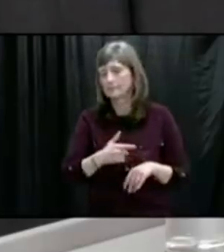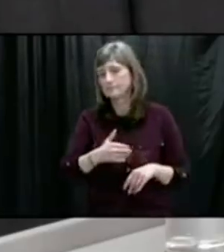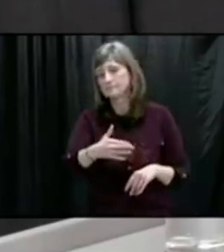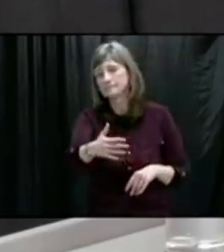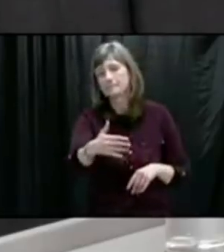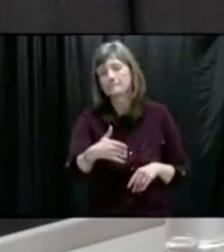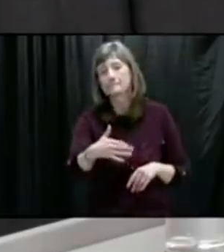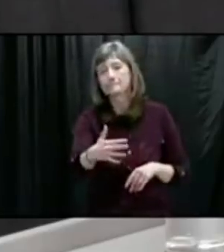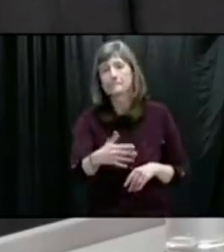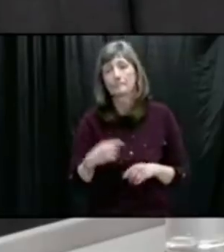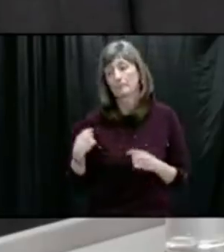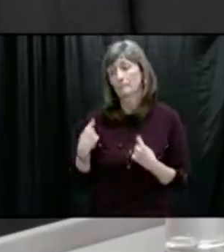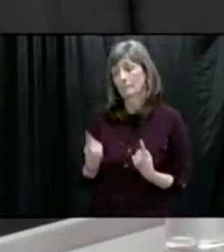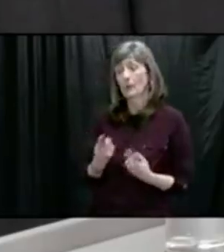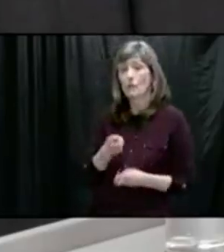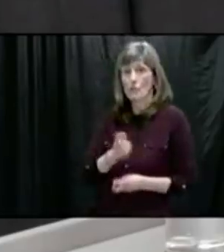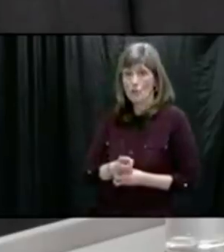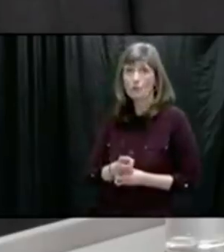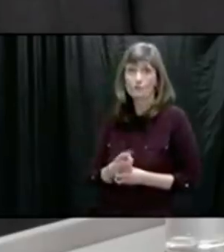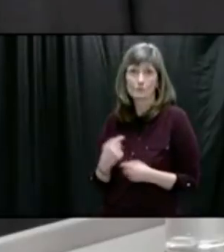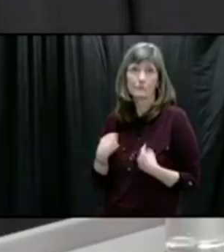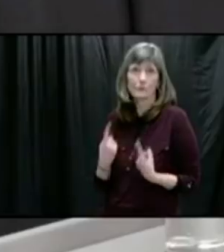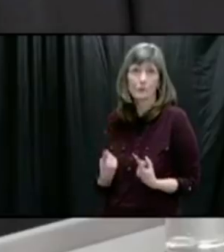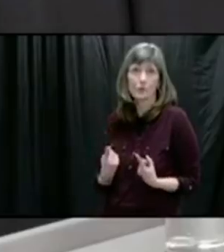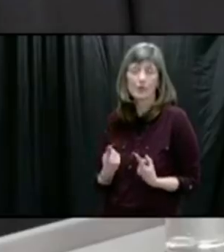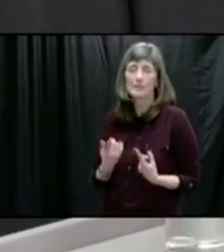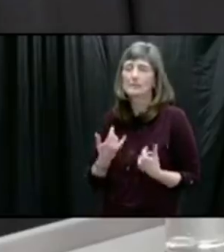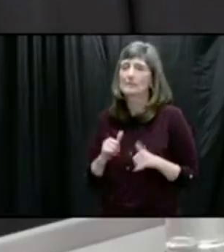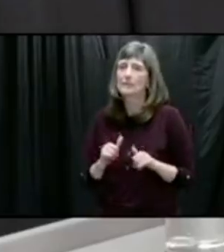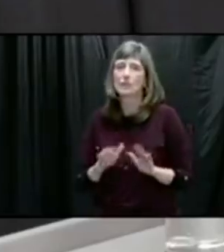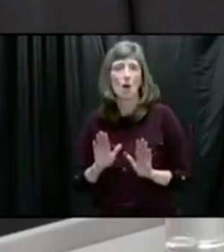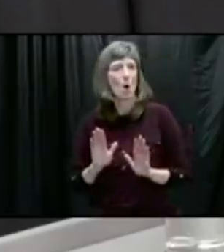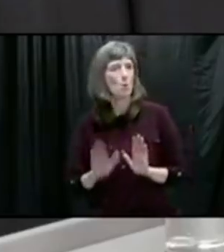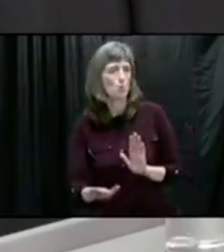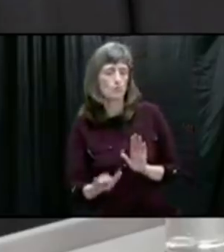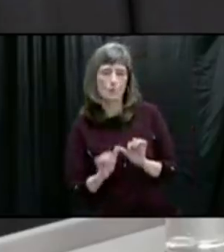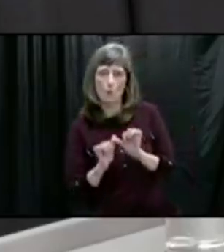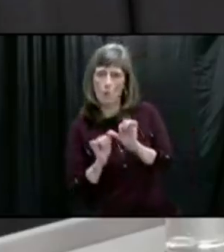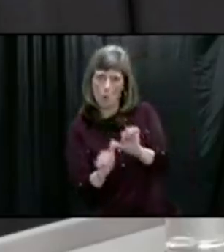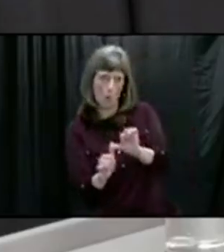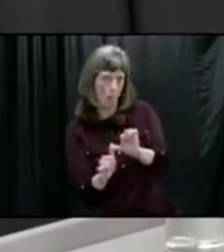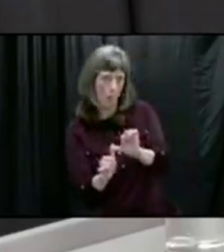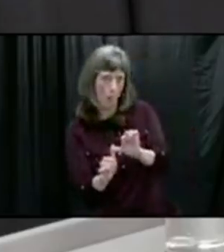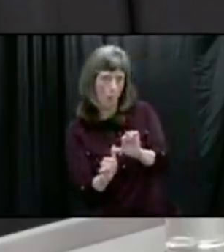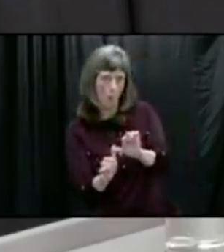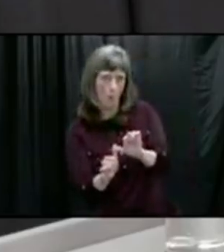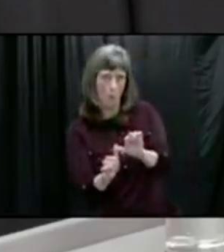WE'RE IN THIS FOR A LONG TIME YET AND AS DIFFICULT AS ITAS